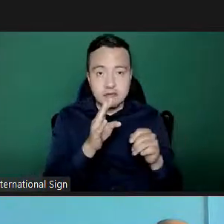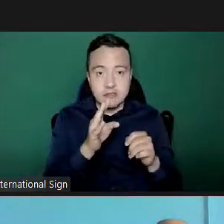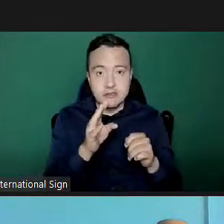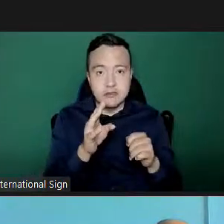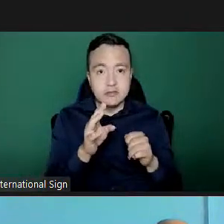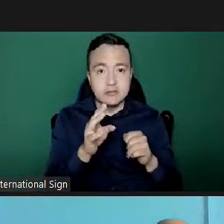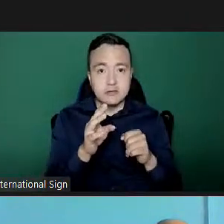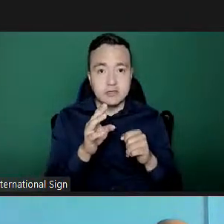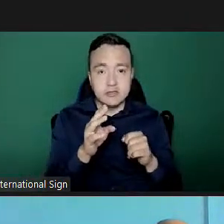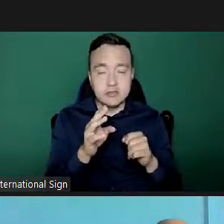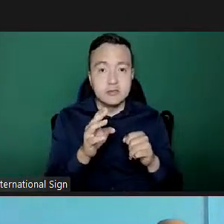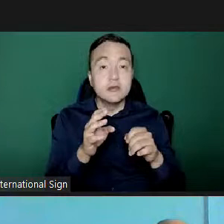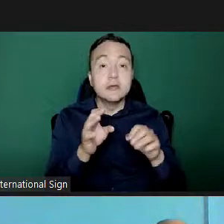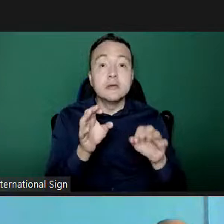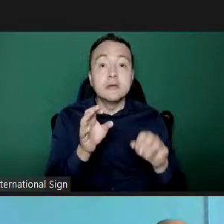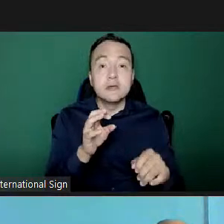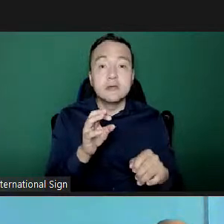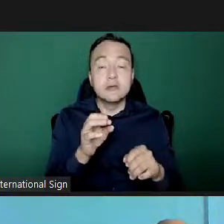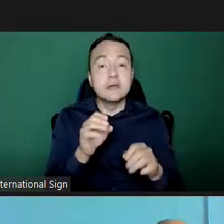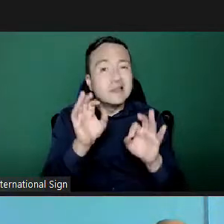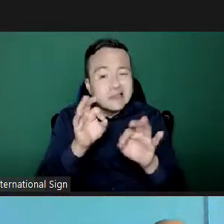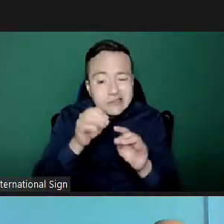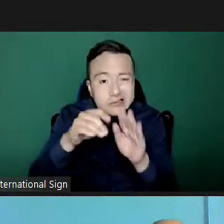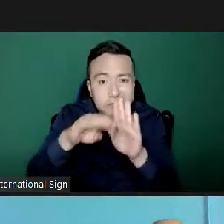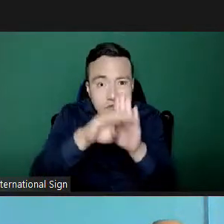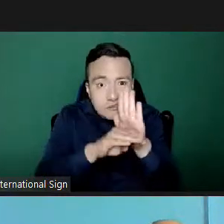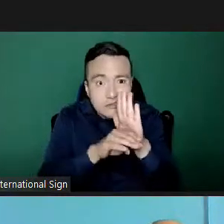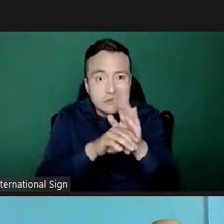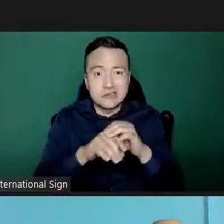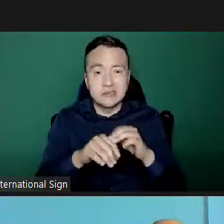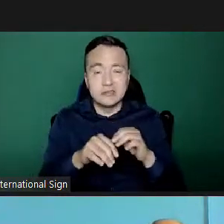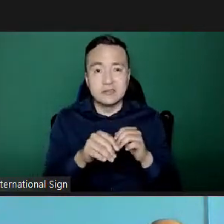So we engage in significant training , working with the Jamaican Red